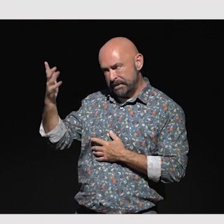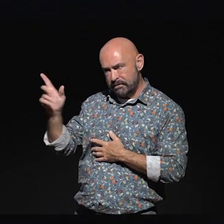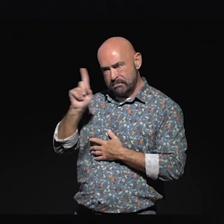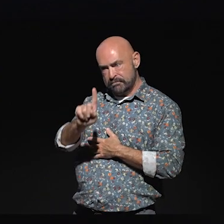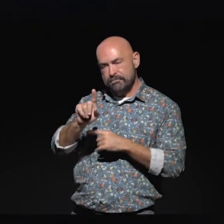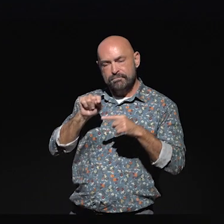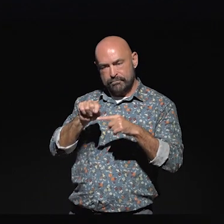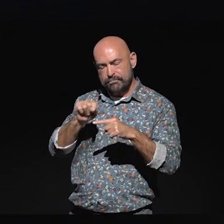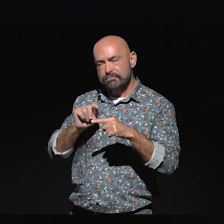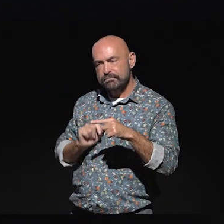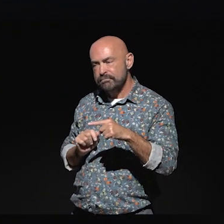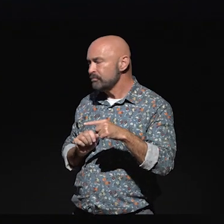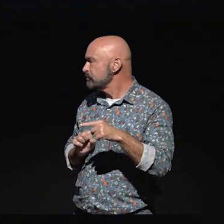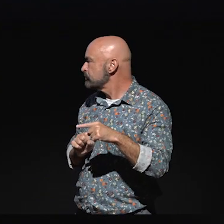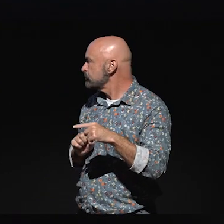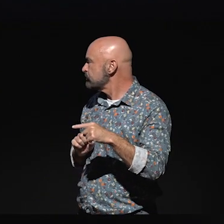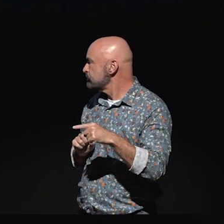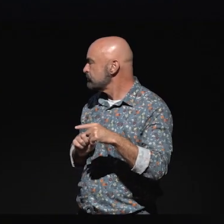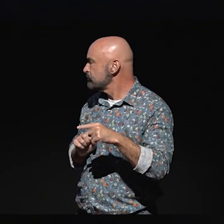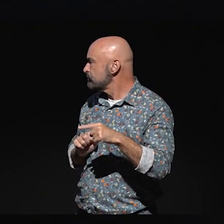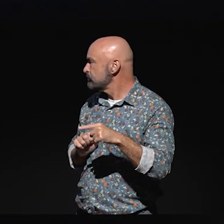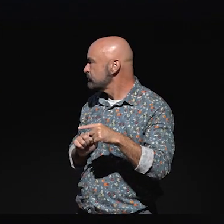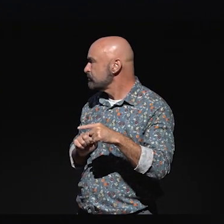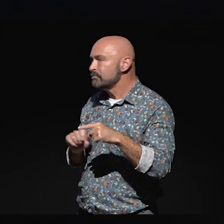It was absolutely the latest fashion.